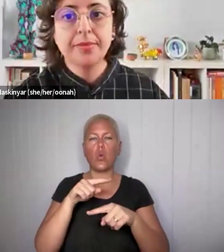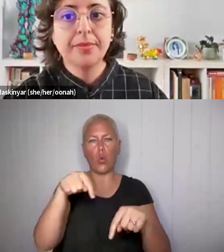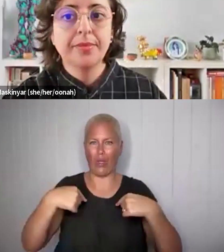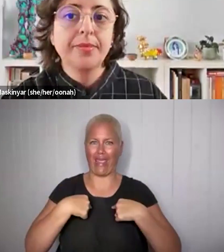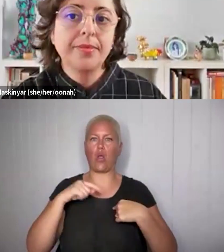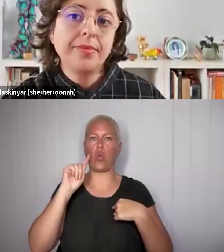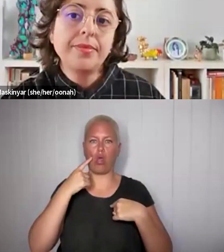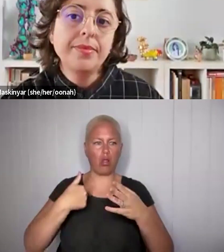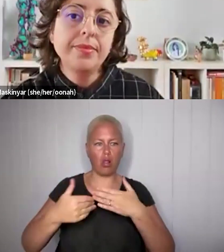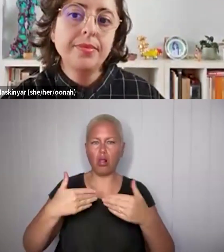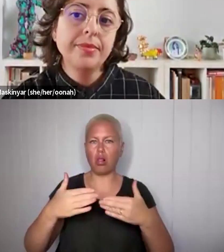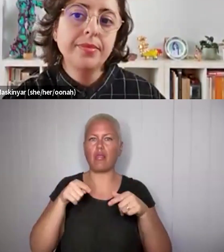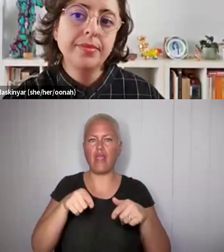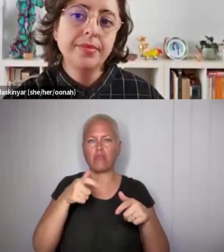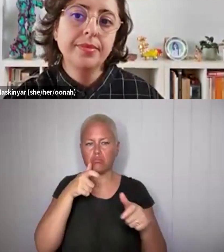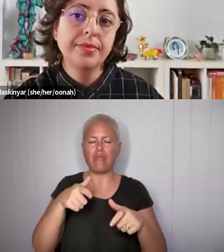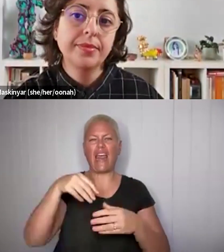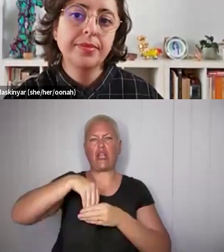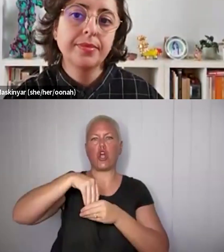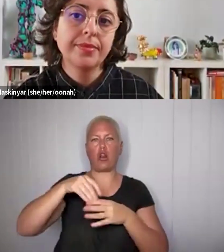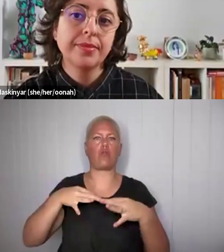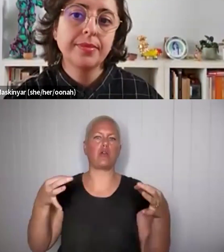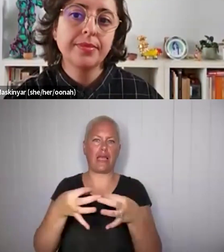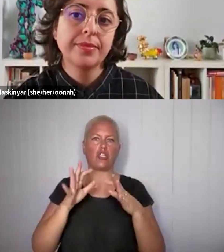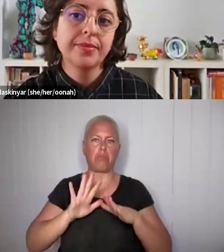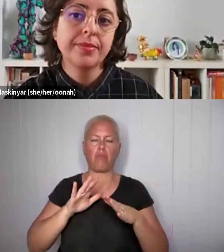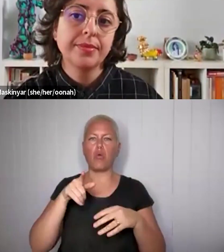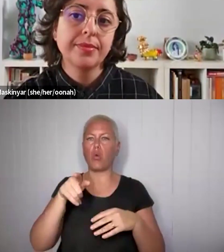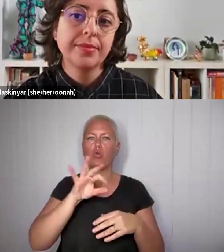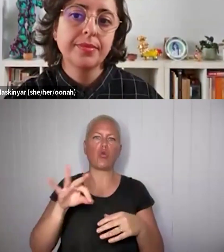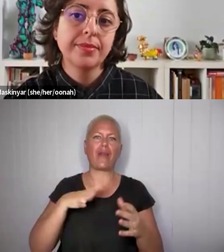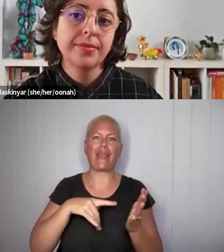quite intently internally as well. So you are not expect to come with that package from the